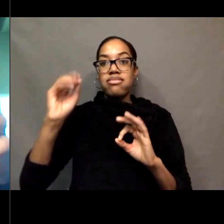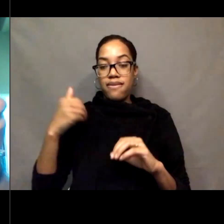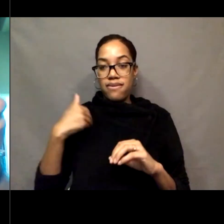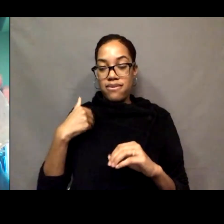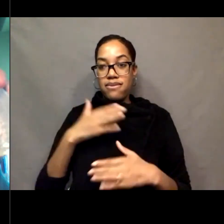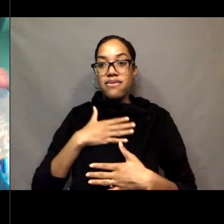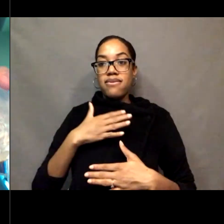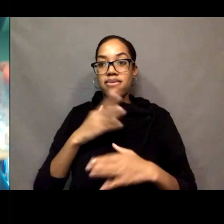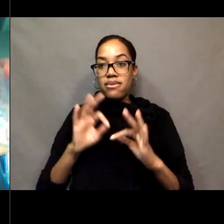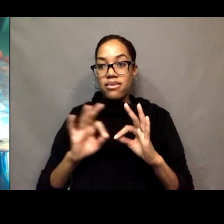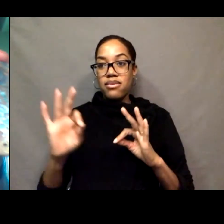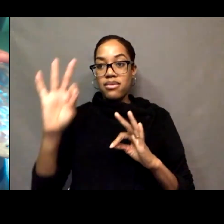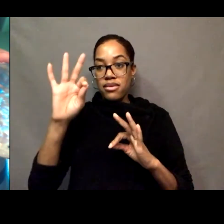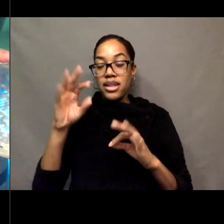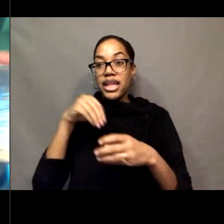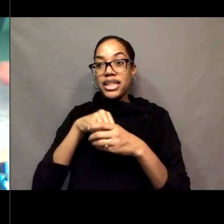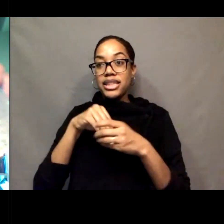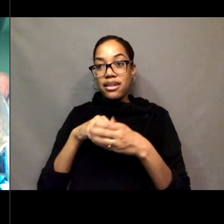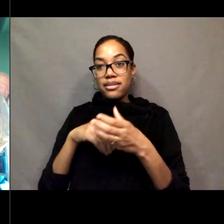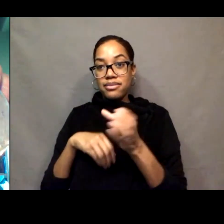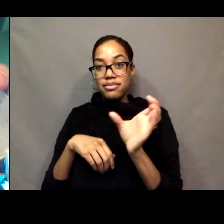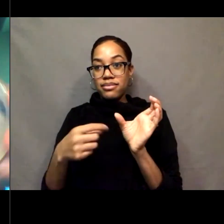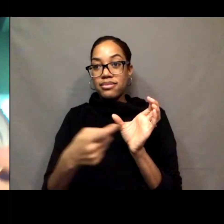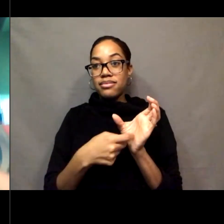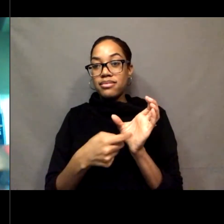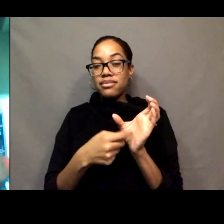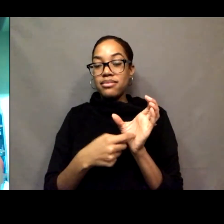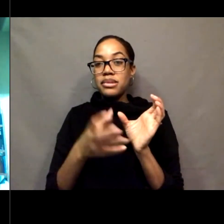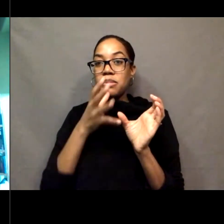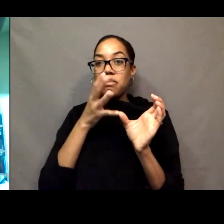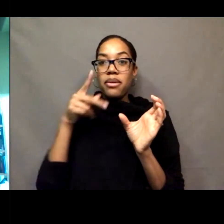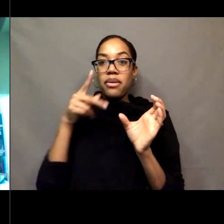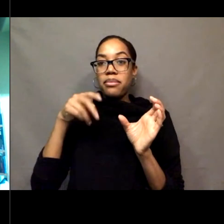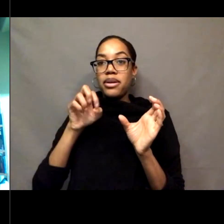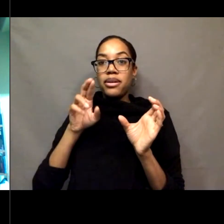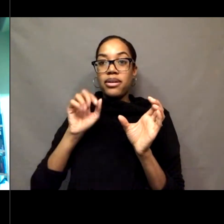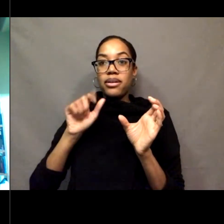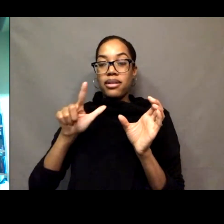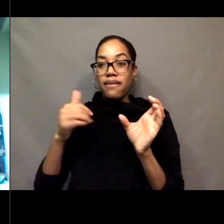and they have the beautiful mother of pearl on the inside. And this is the one that you can find anywhere